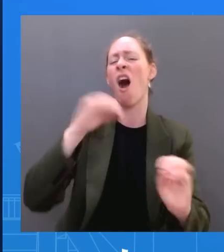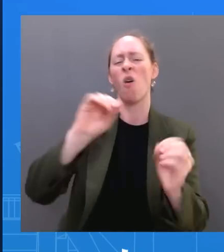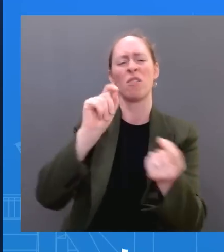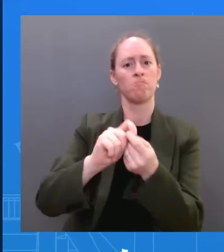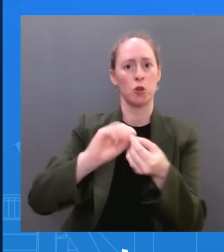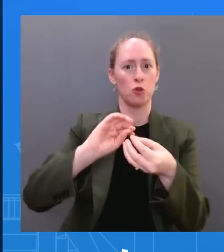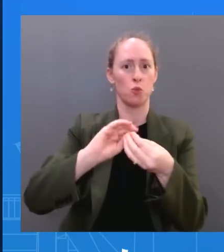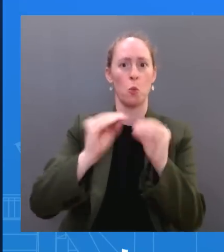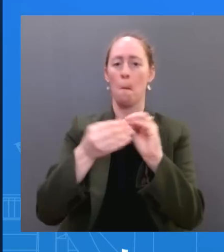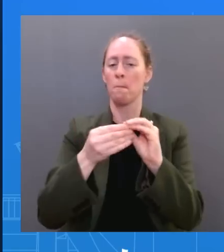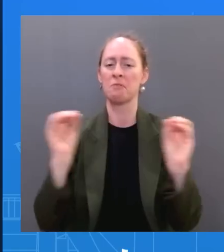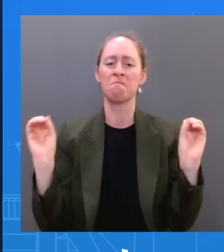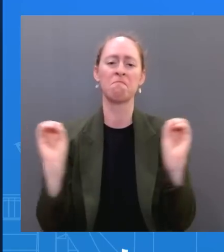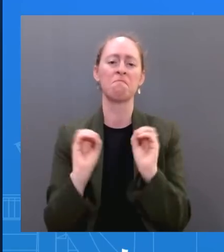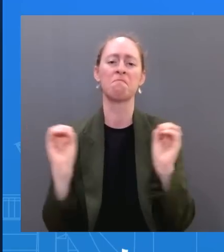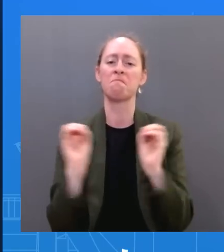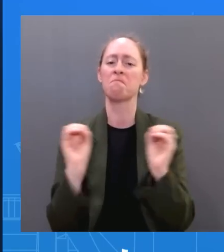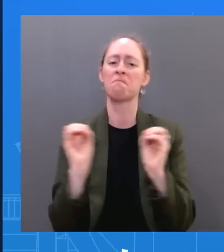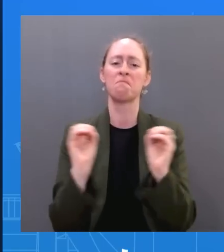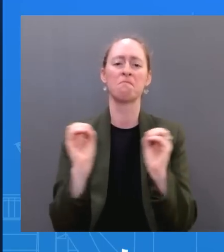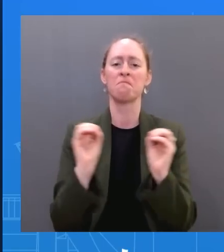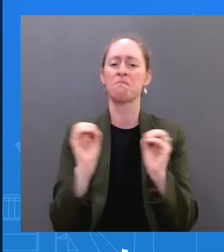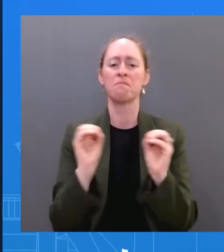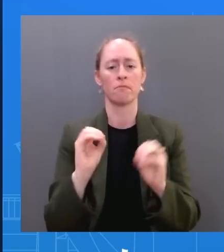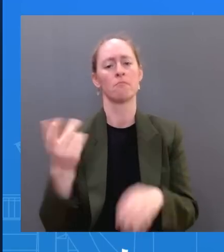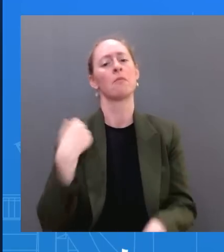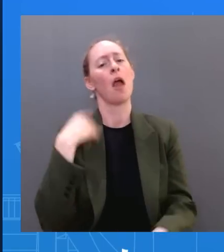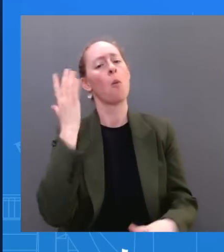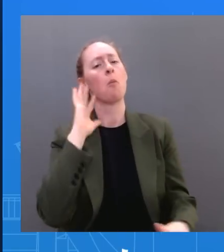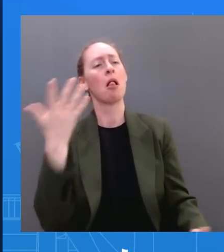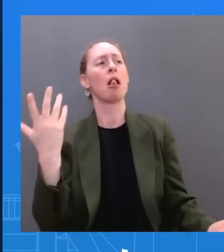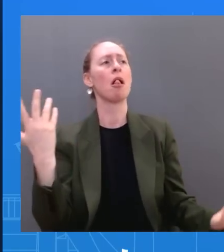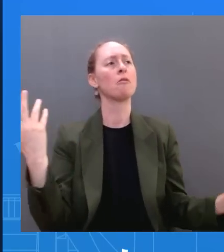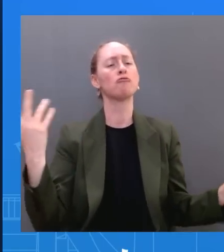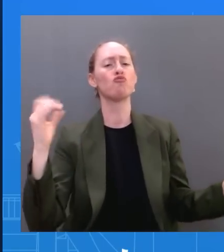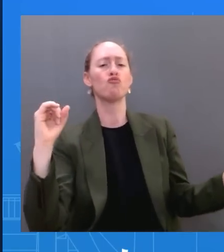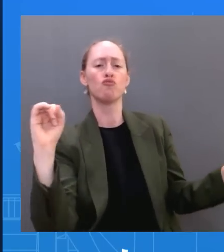as we have, as I have publicly from this podium -- that we believe that there needs to be adequate supply